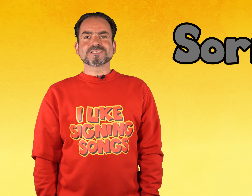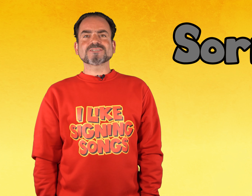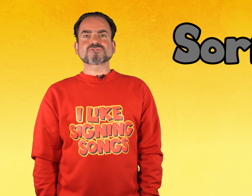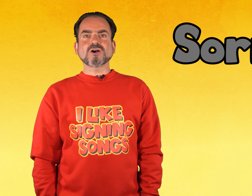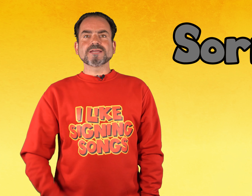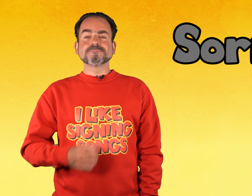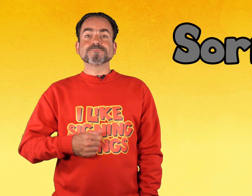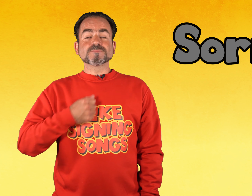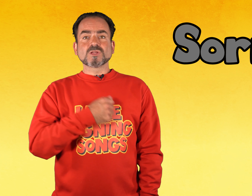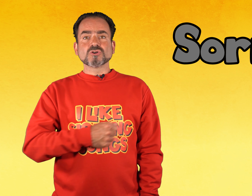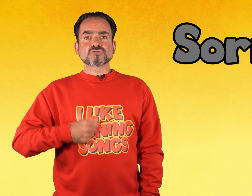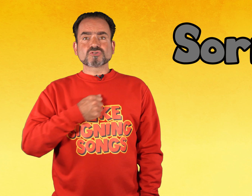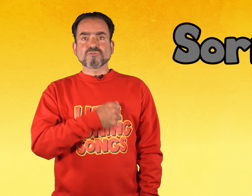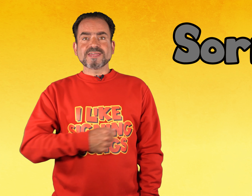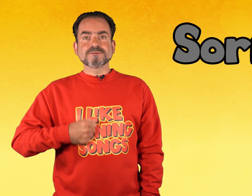Let's try sorry.